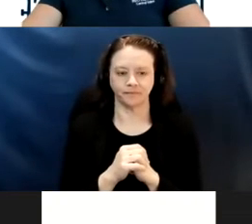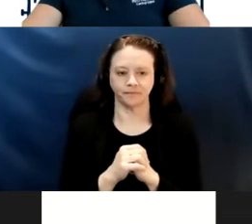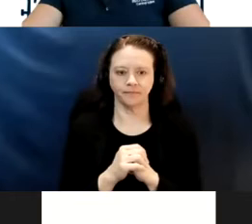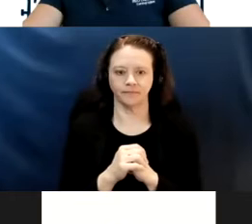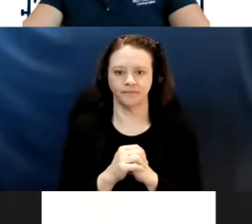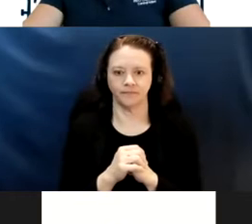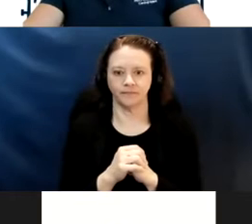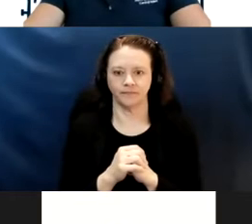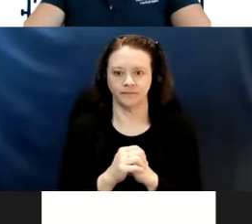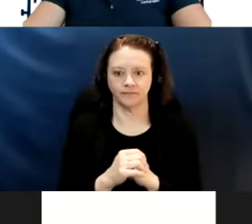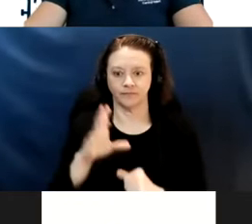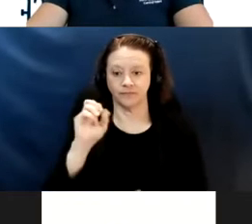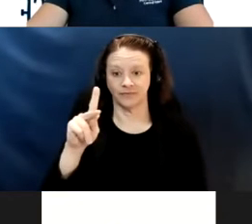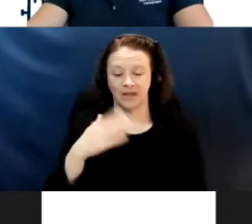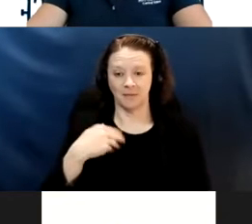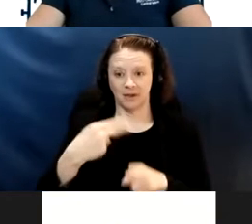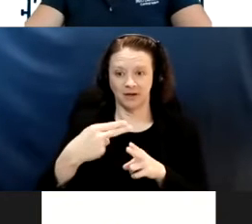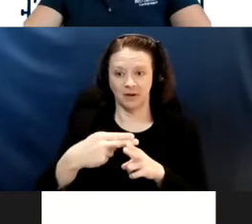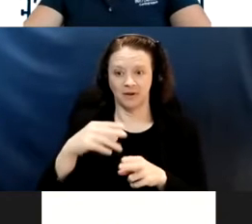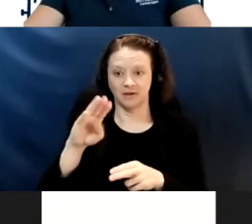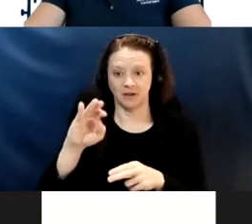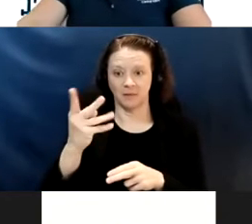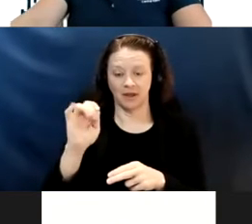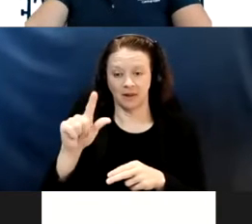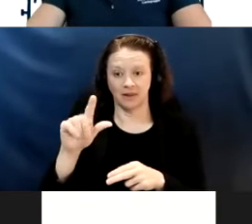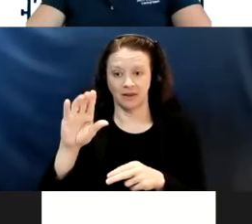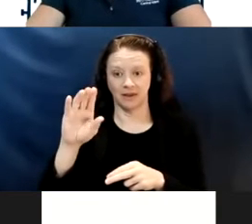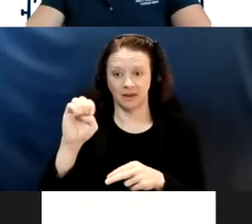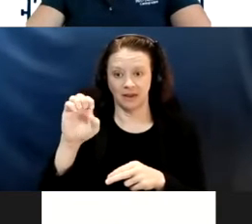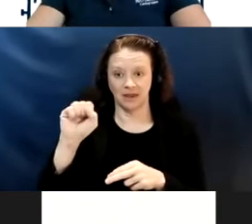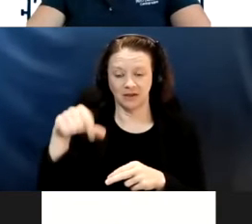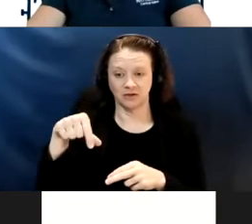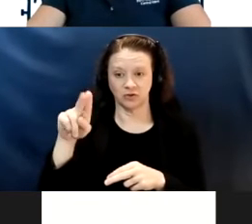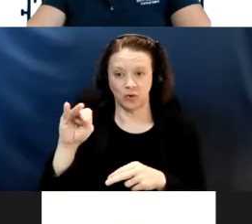[Michael] Okay, name is Michael Esquibel. Thank you for letting us be here today.